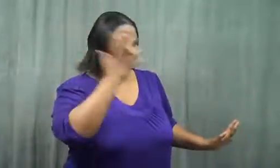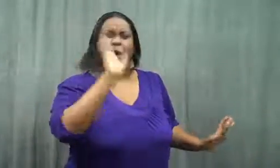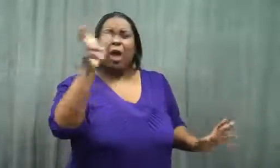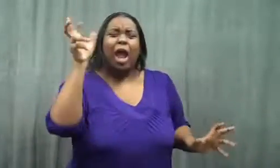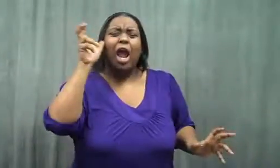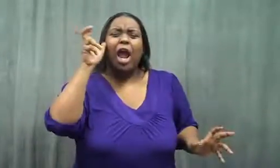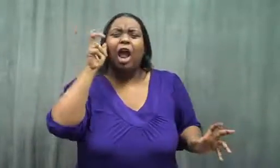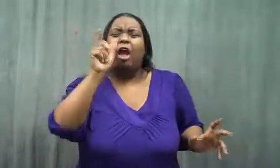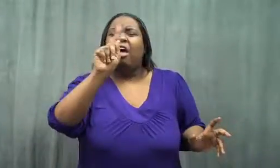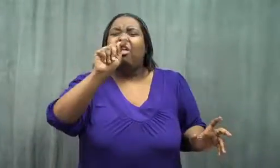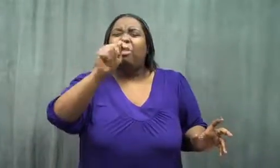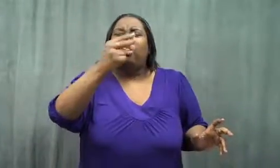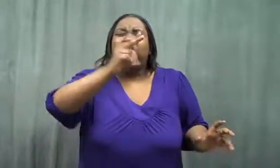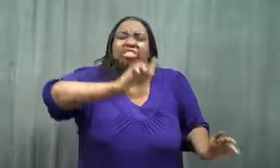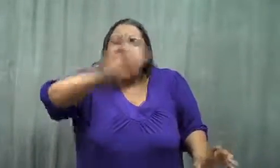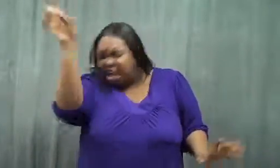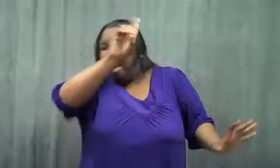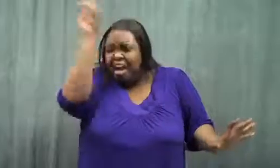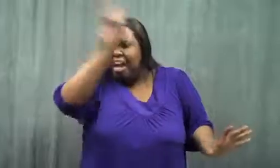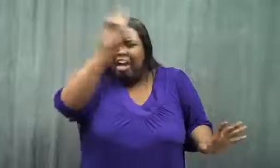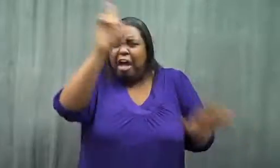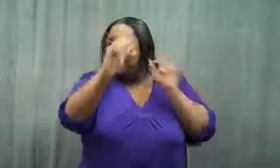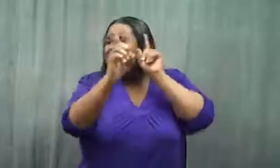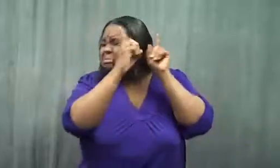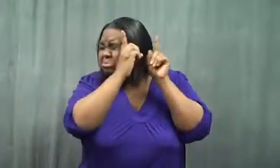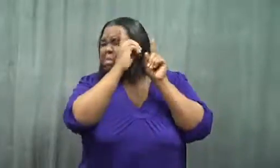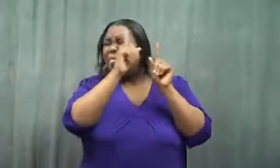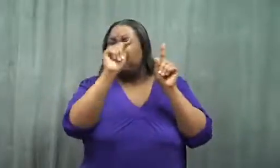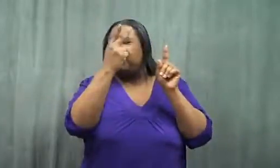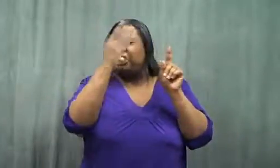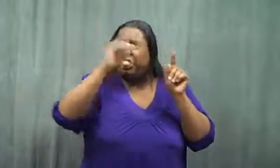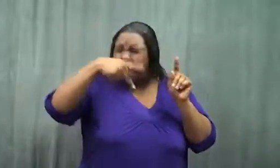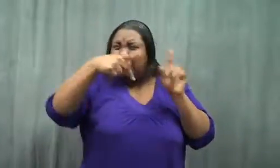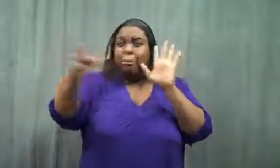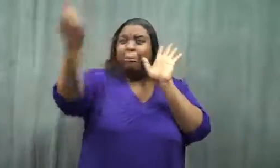I heard the thud. "Thump" on the pole, then "Thud!" on the ground.